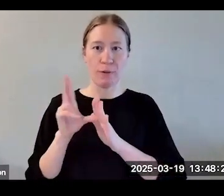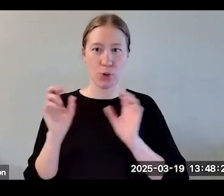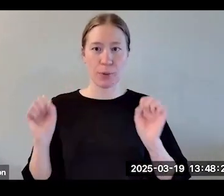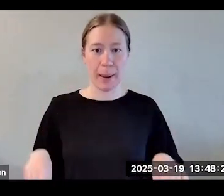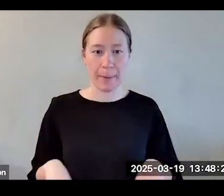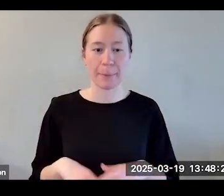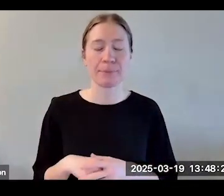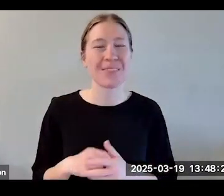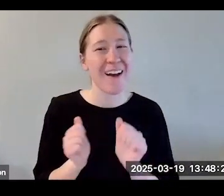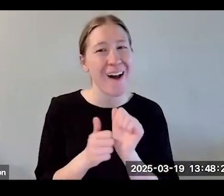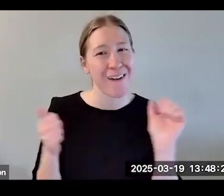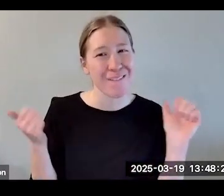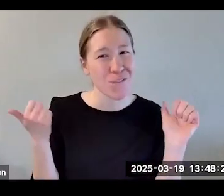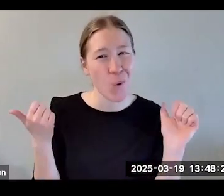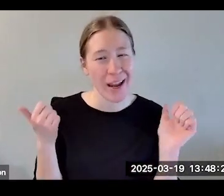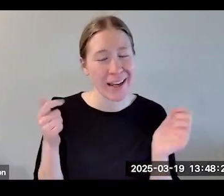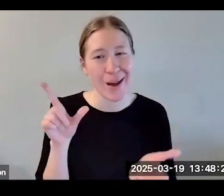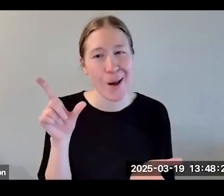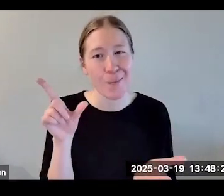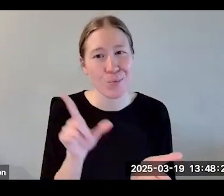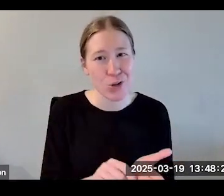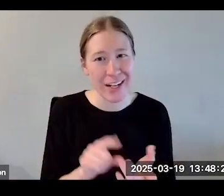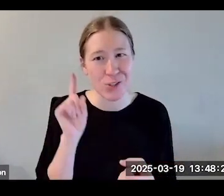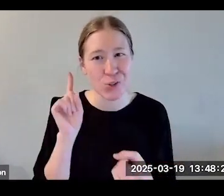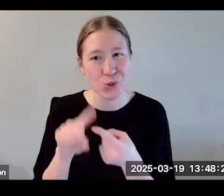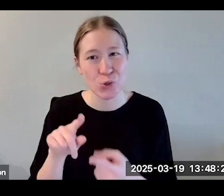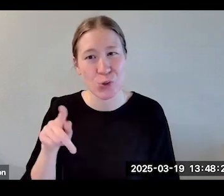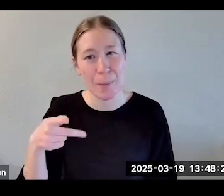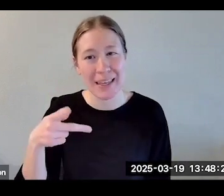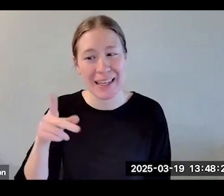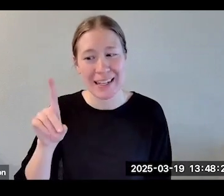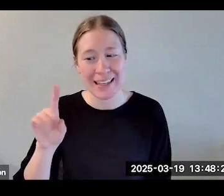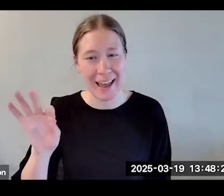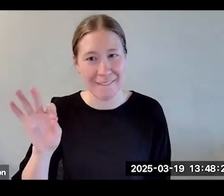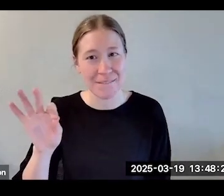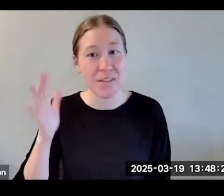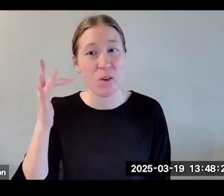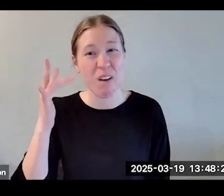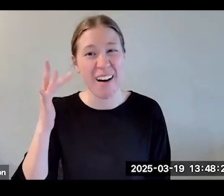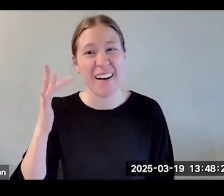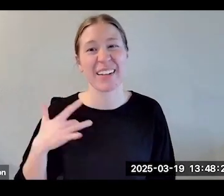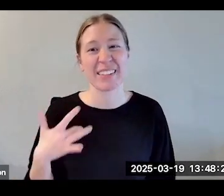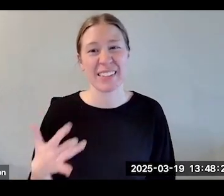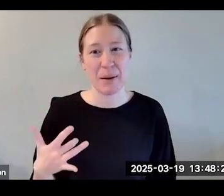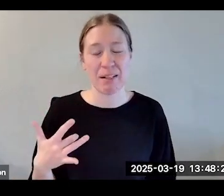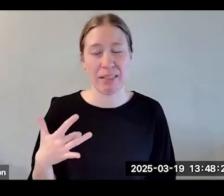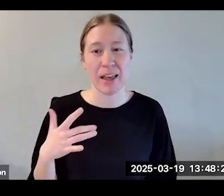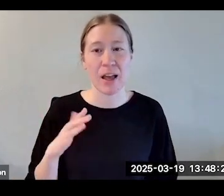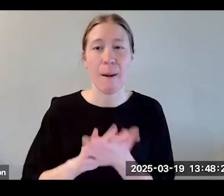that document to a PDF. Most documents will be less accessible in PDF format